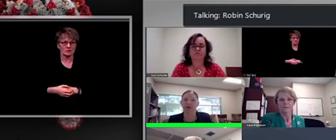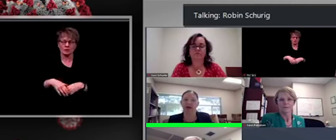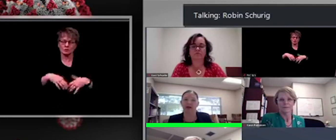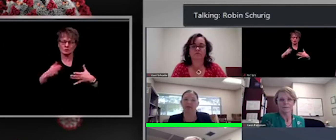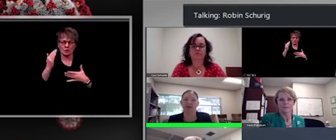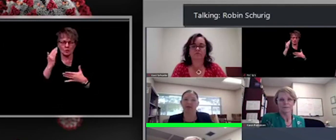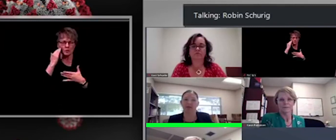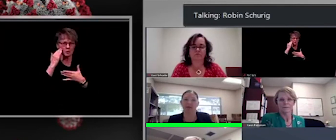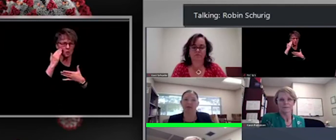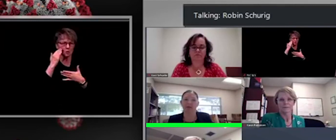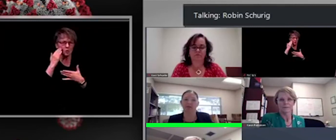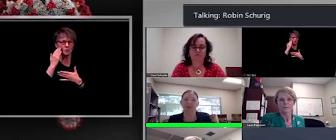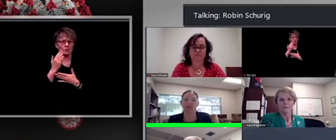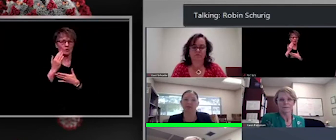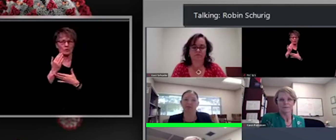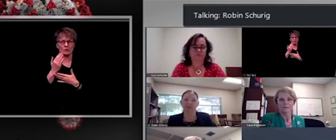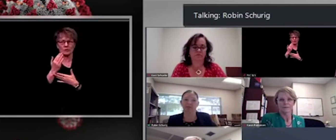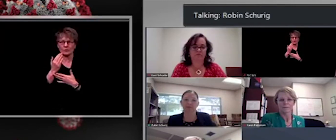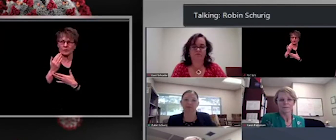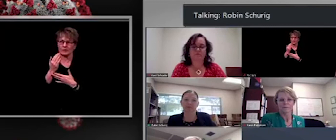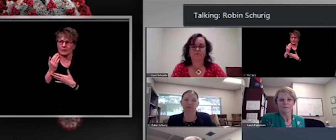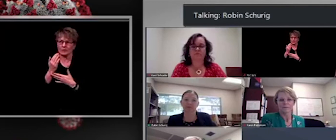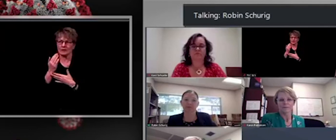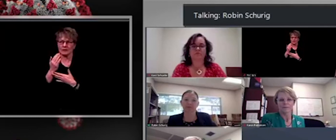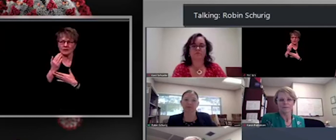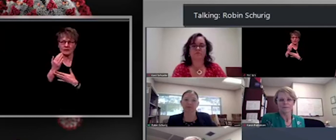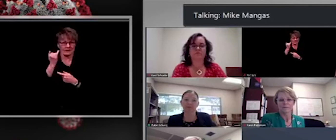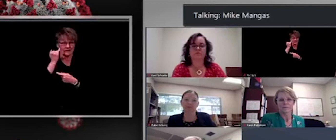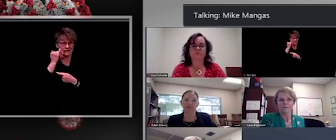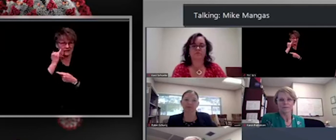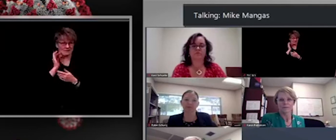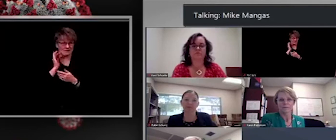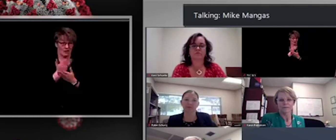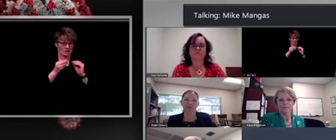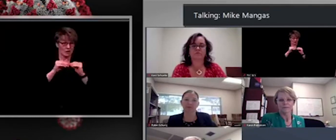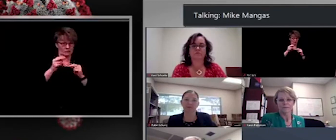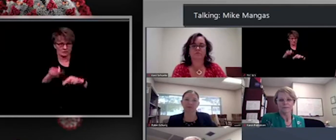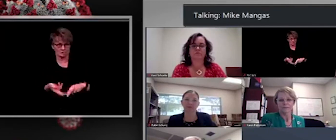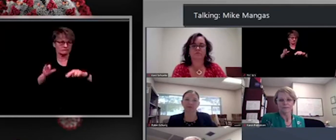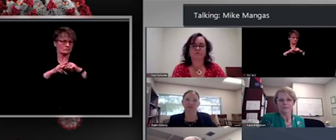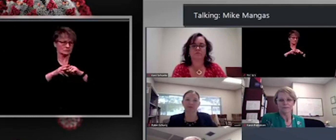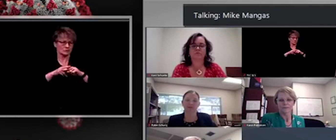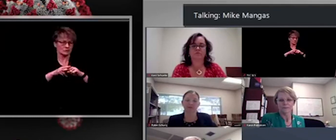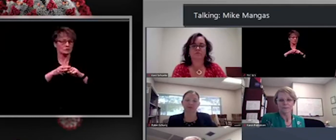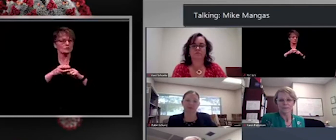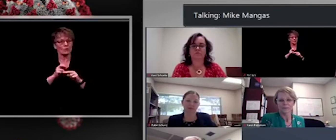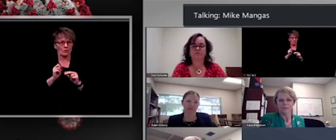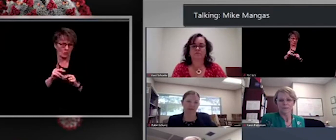like we were headed back to the purple tier. Is there a...I'm only thinking like for a